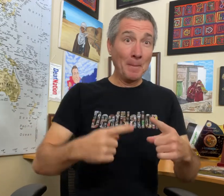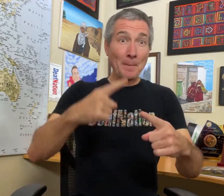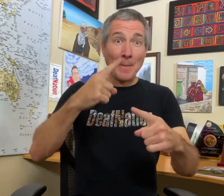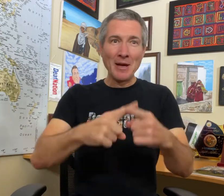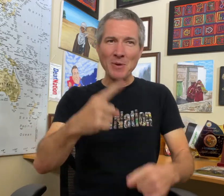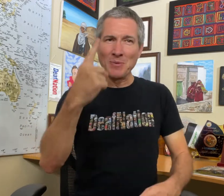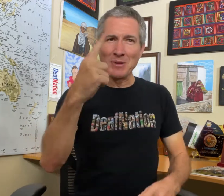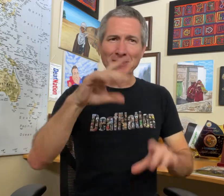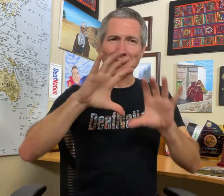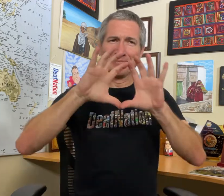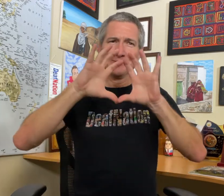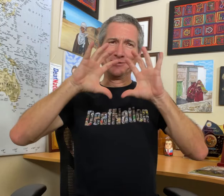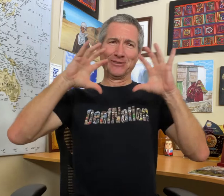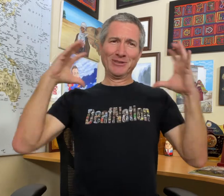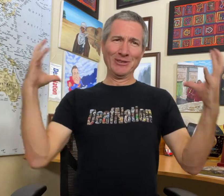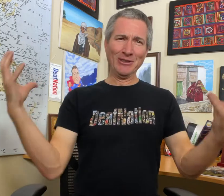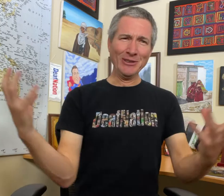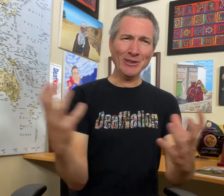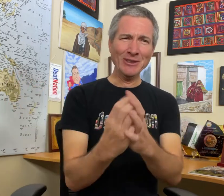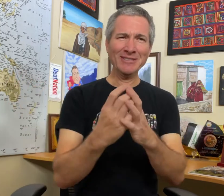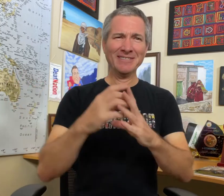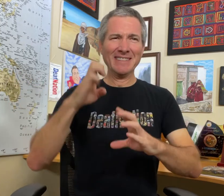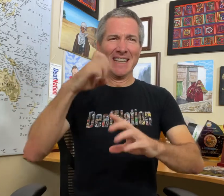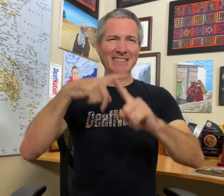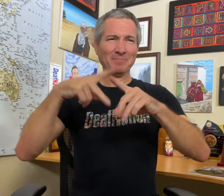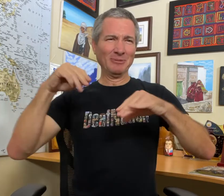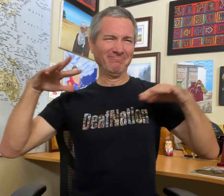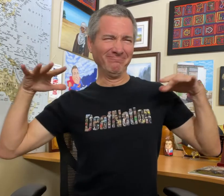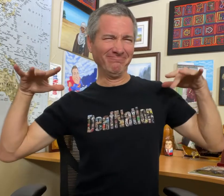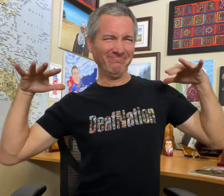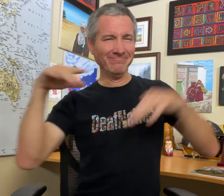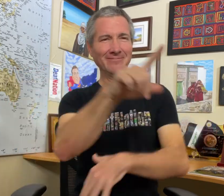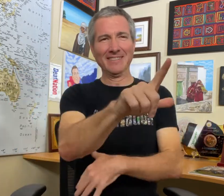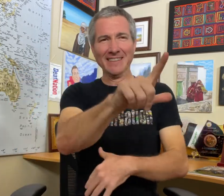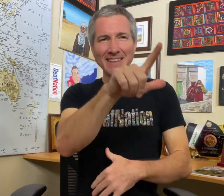Plus, we have DeafNation World Expo & Conference in Las Vegas.